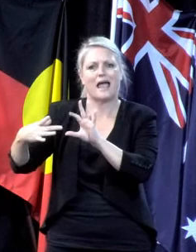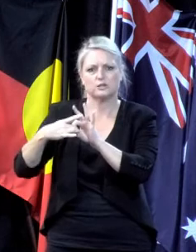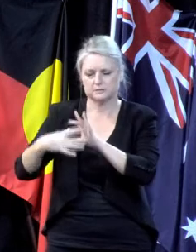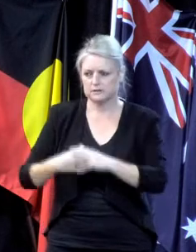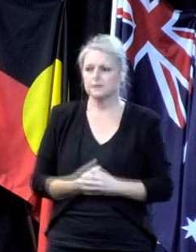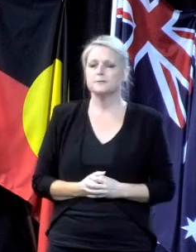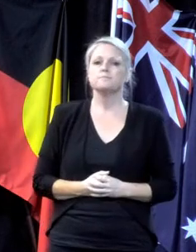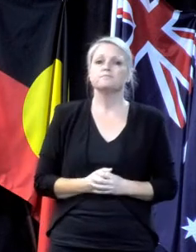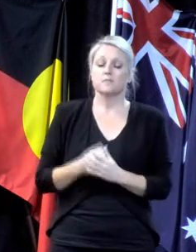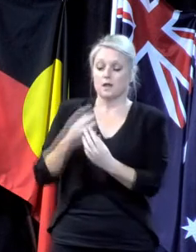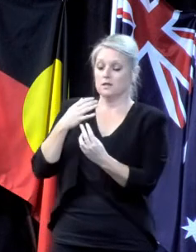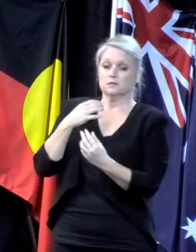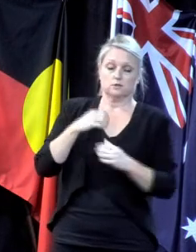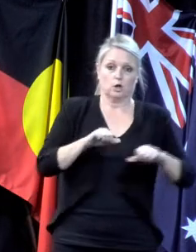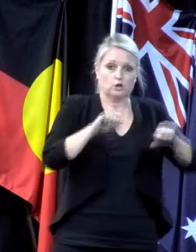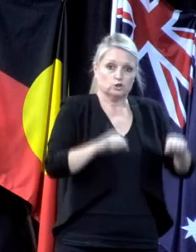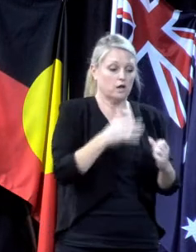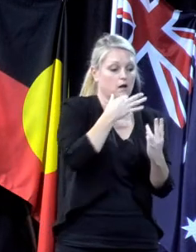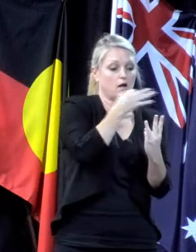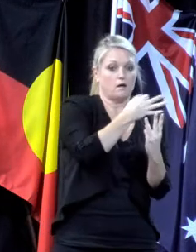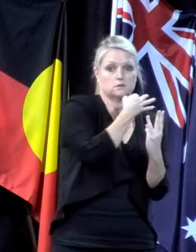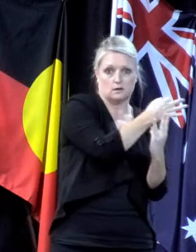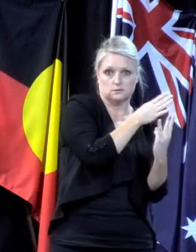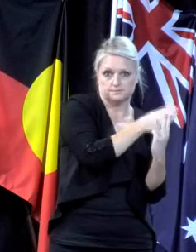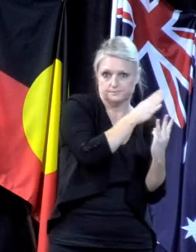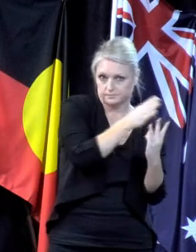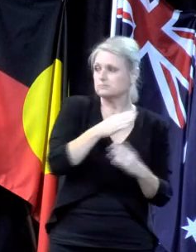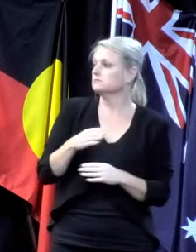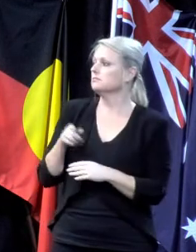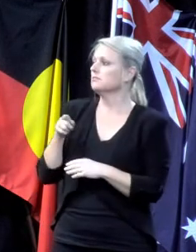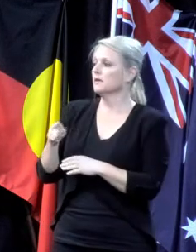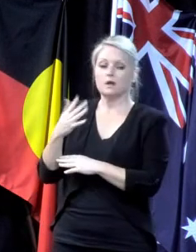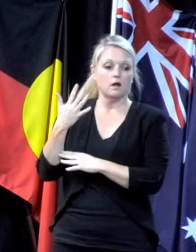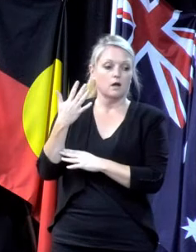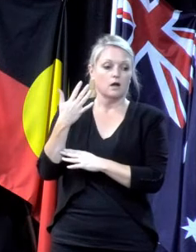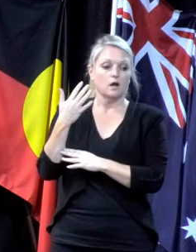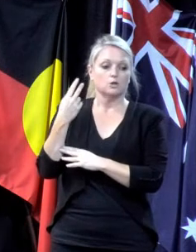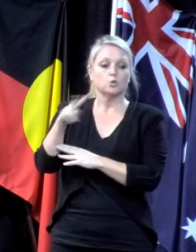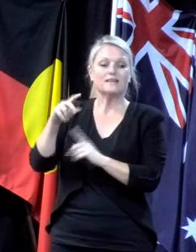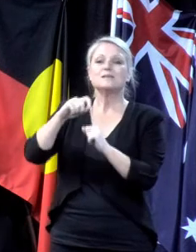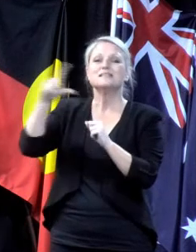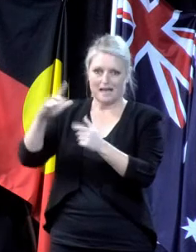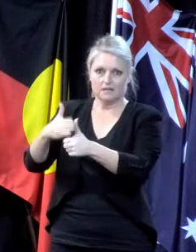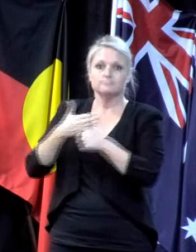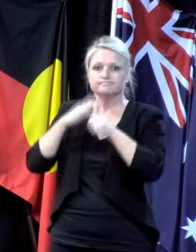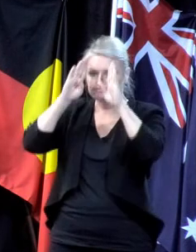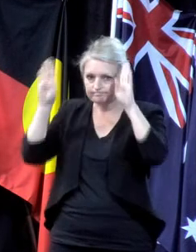Yes. So 20% Aboriginal and Torres Strait Islander, 5% disability. Similar numbers for NCCD data, around 105.